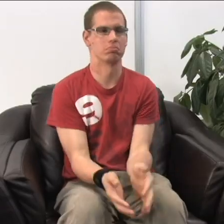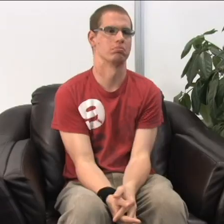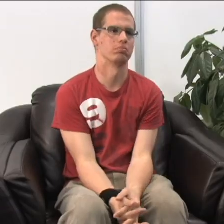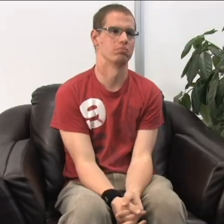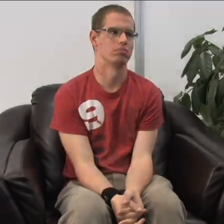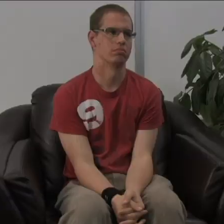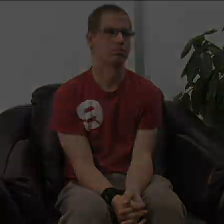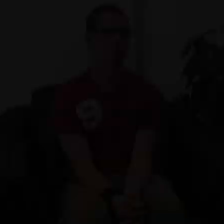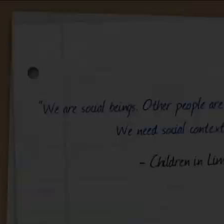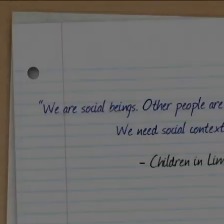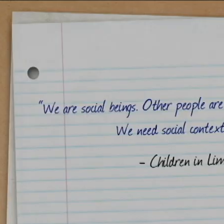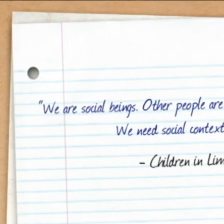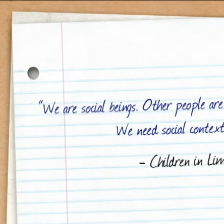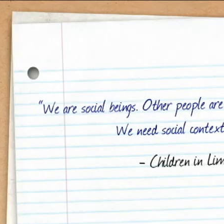maybe you didn't do the right thing.